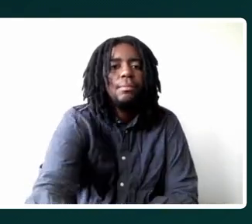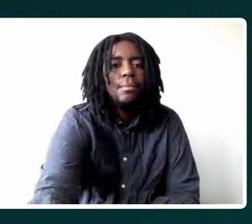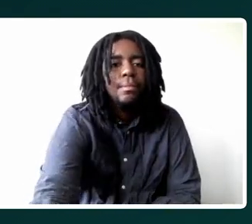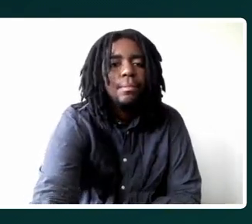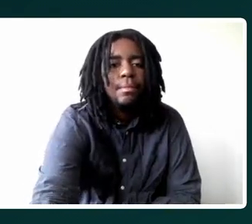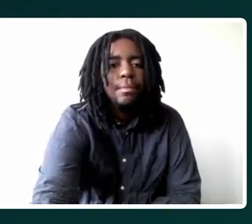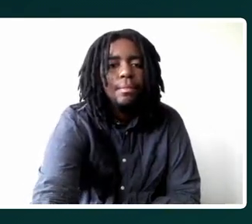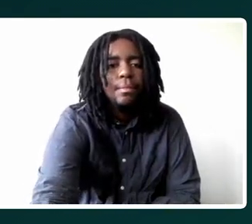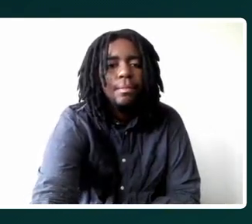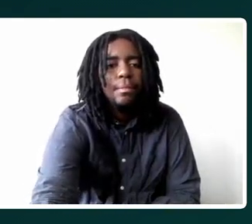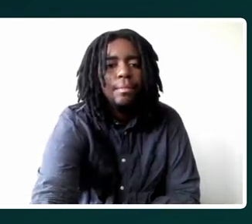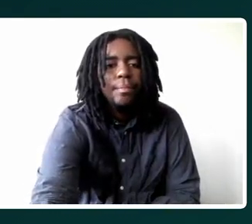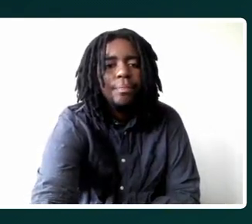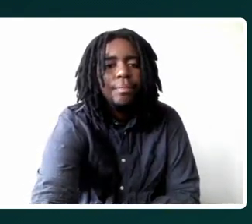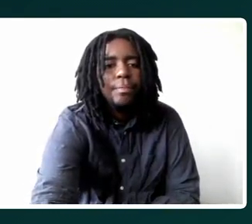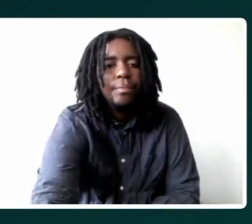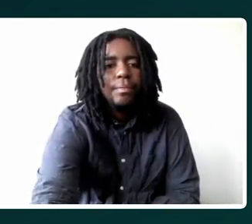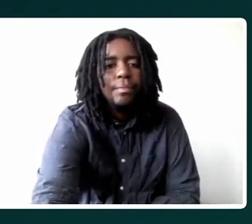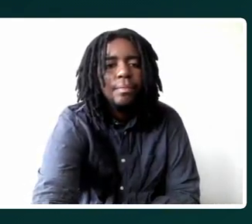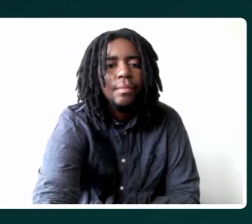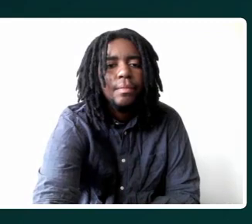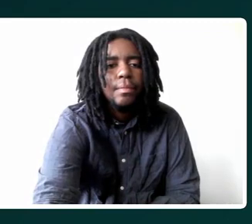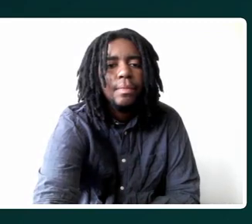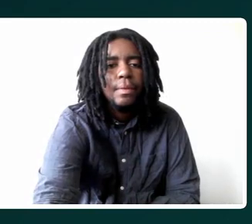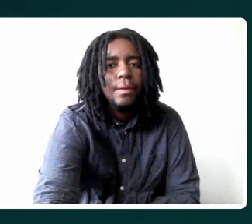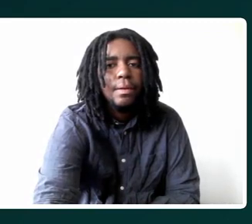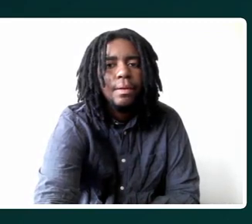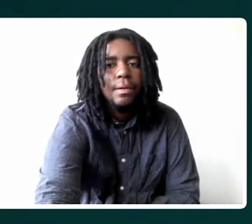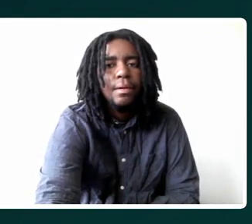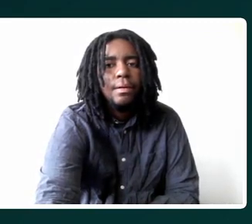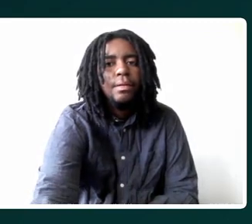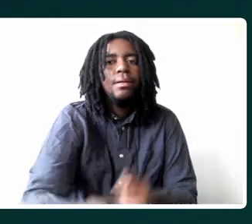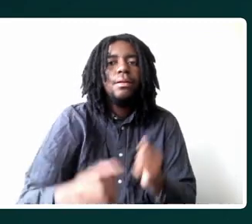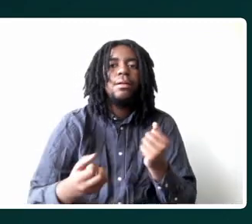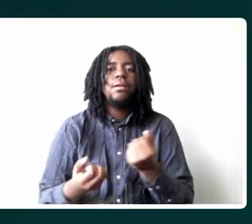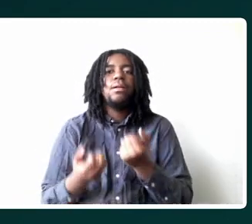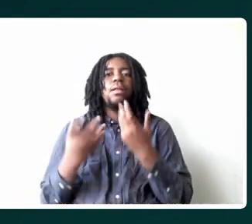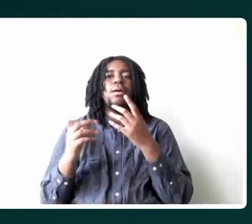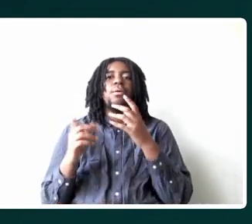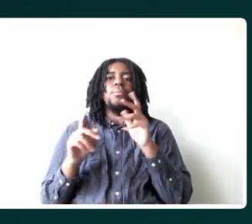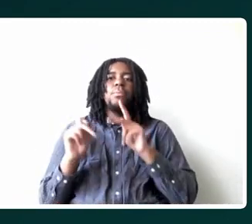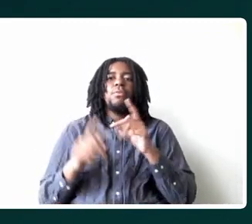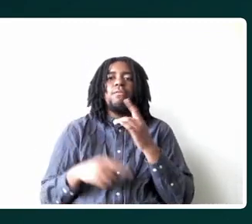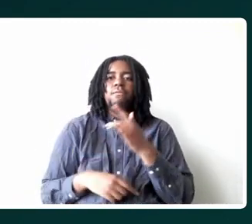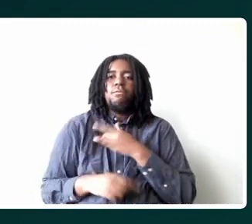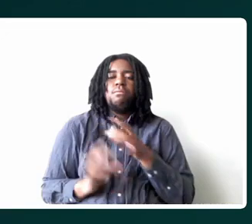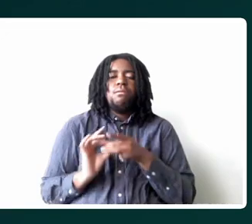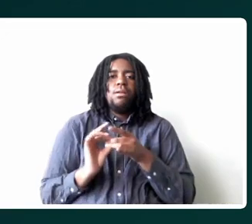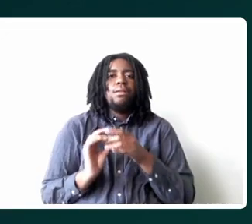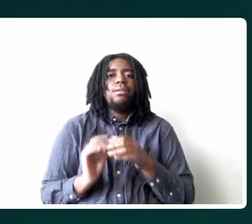people have responded to the top left portrait. Someone said, "It looks like they are fleeing